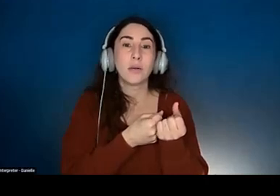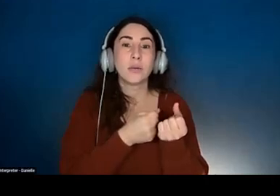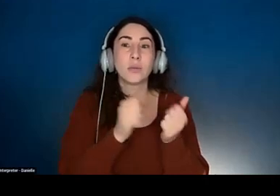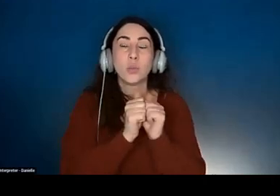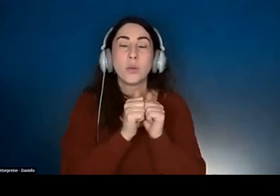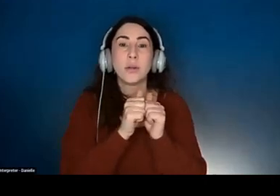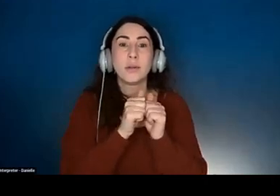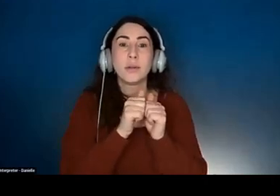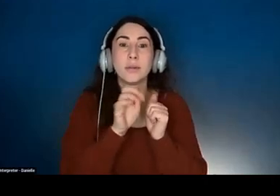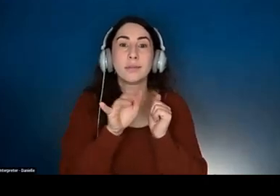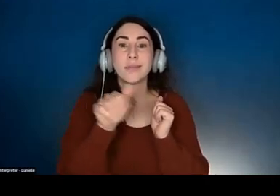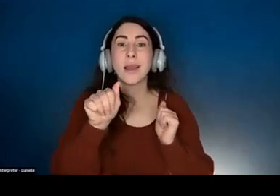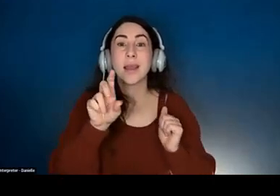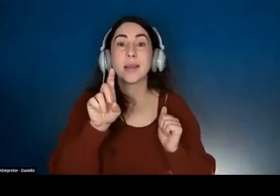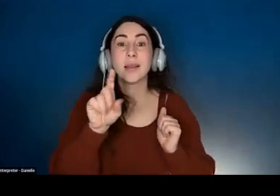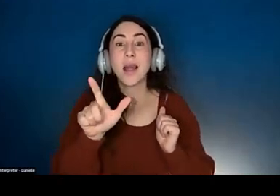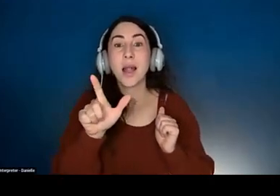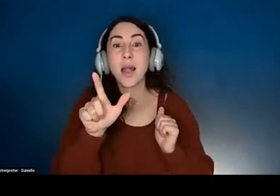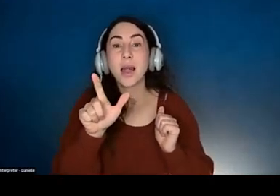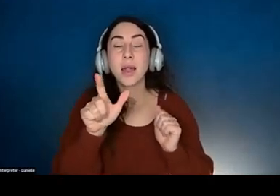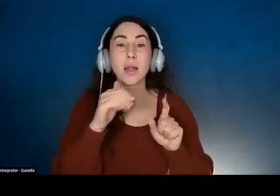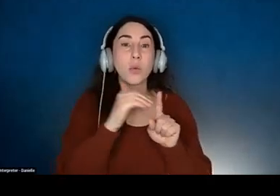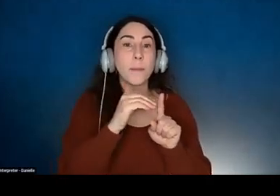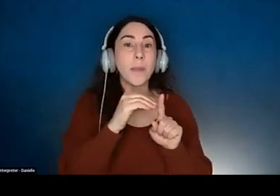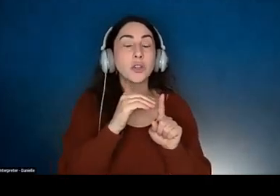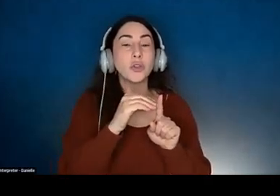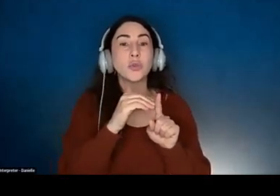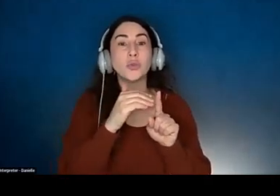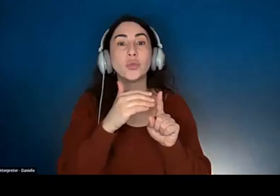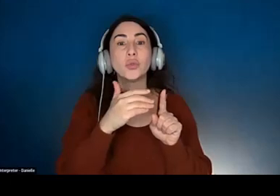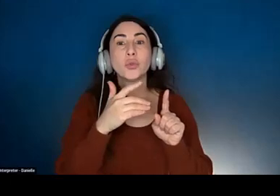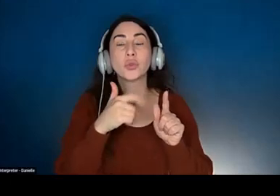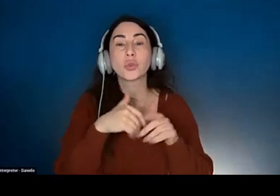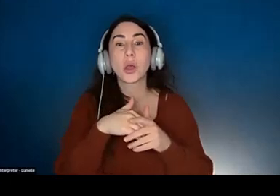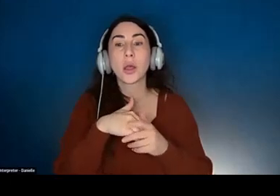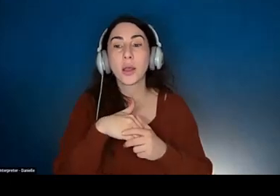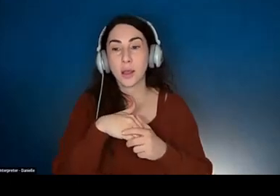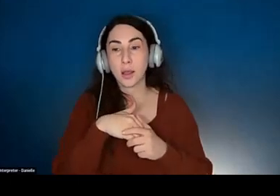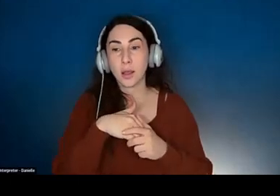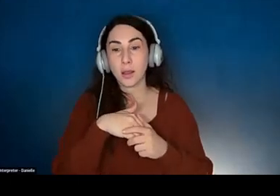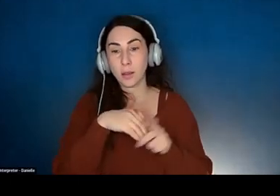reminders, cues, but also something that was interactive